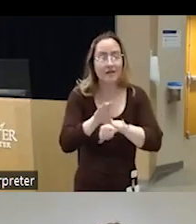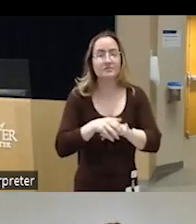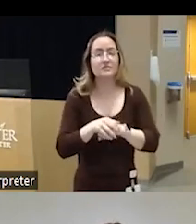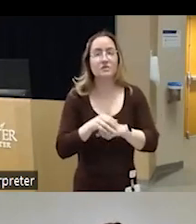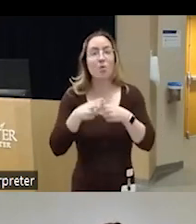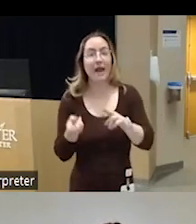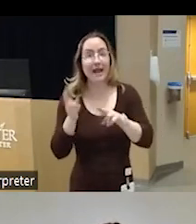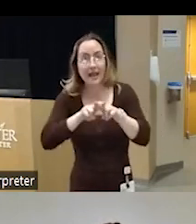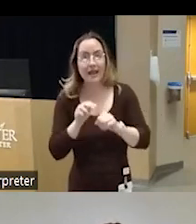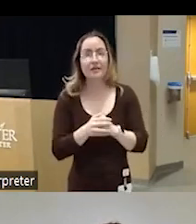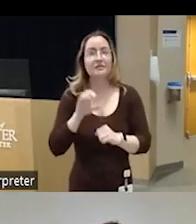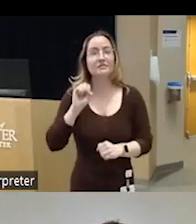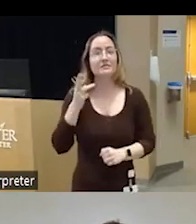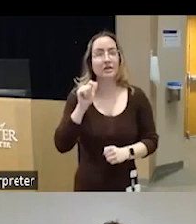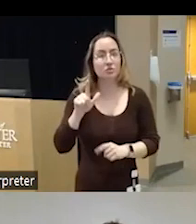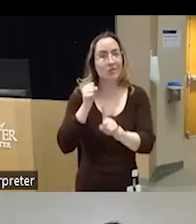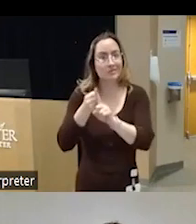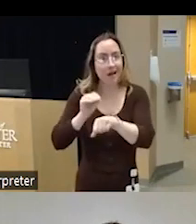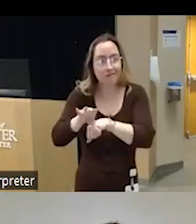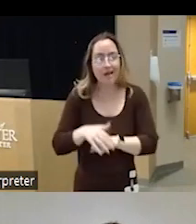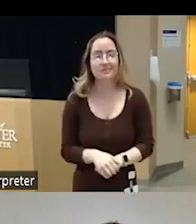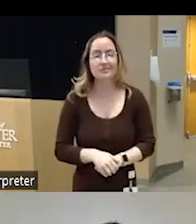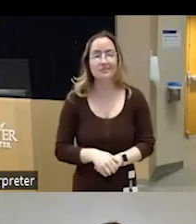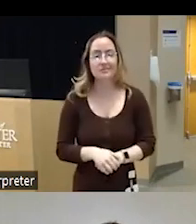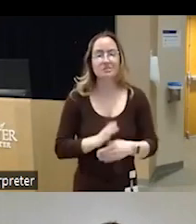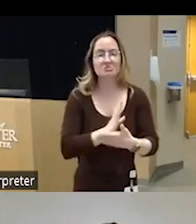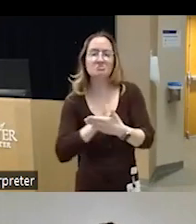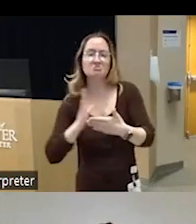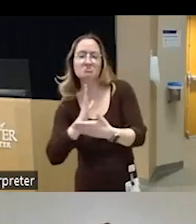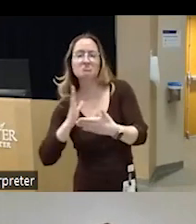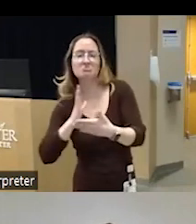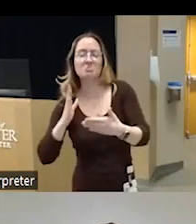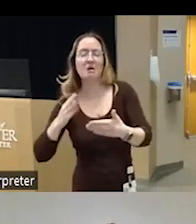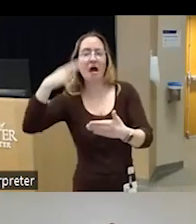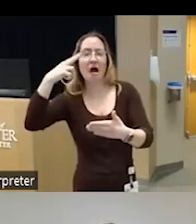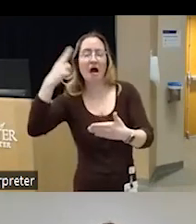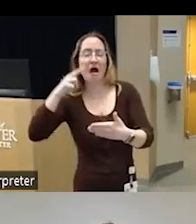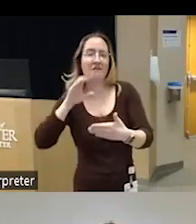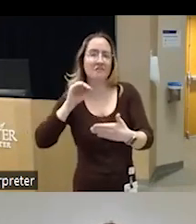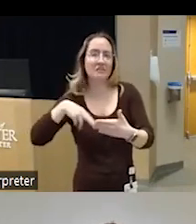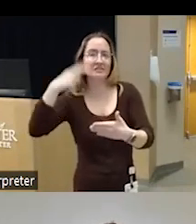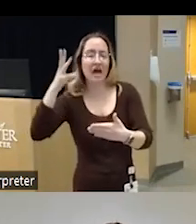The interference is in the high 50s to high 60s and actually weight gain at the highest interference with